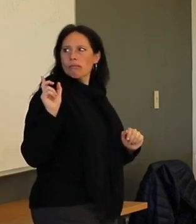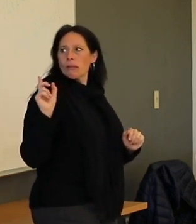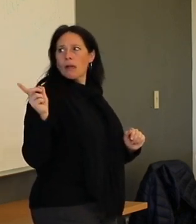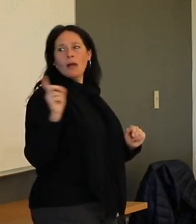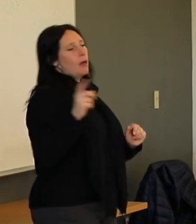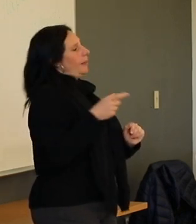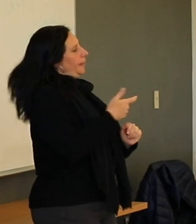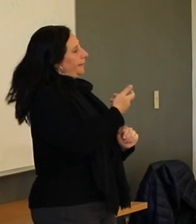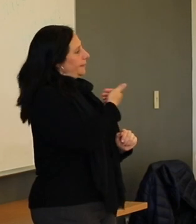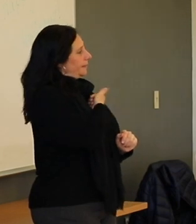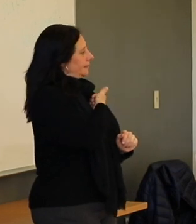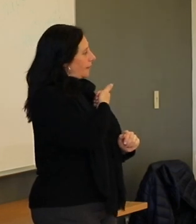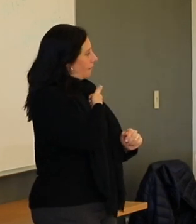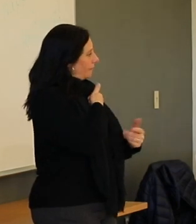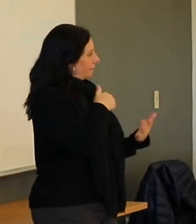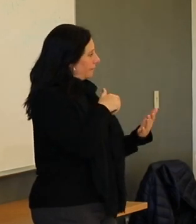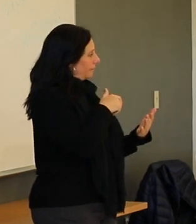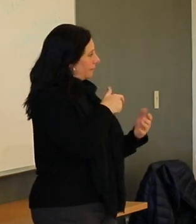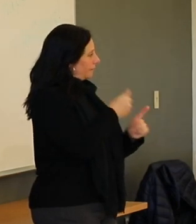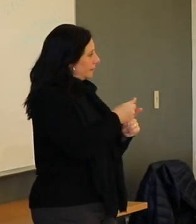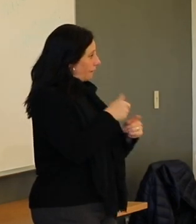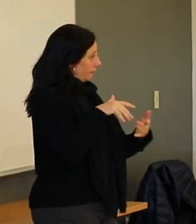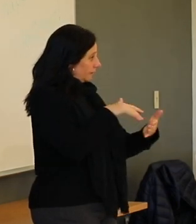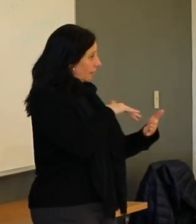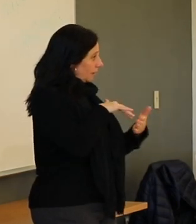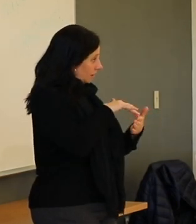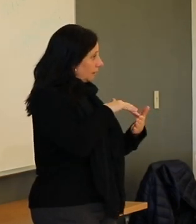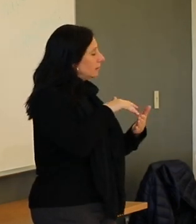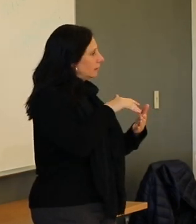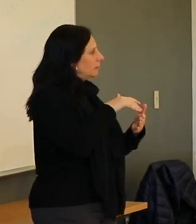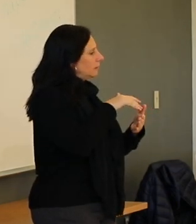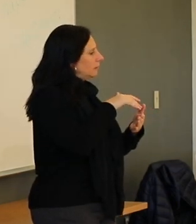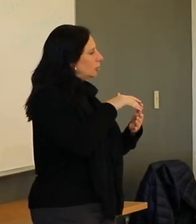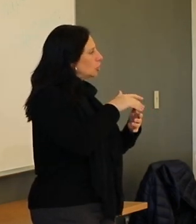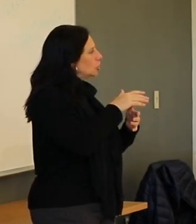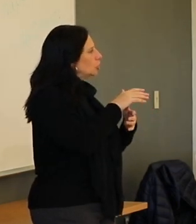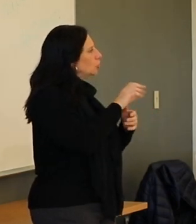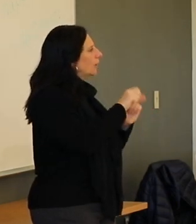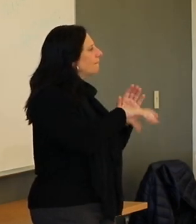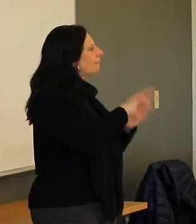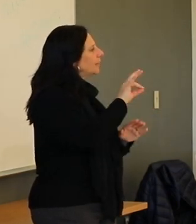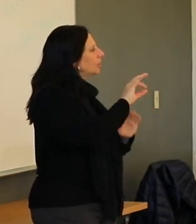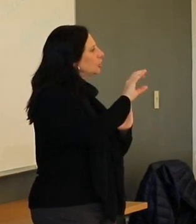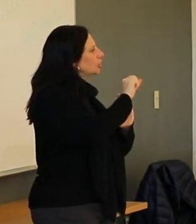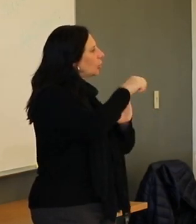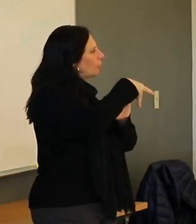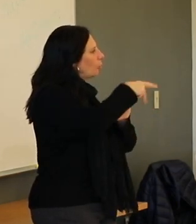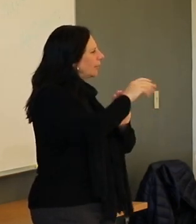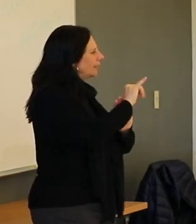The link is on SharePoint insider, and you go down to useful links and it's at the bottom.